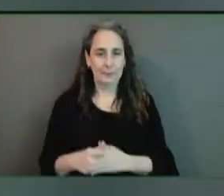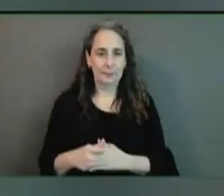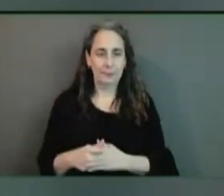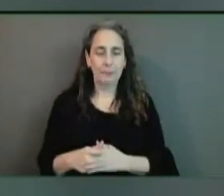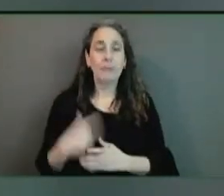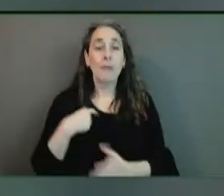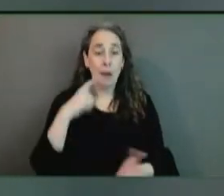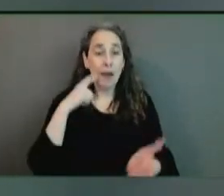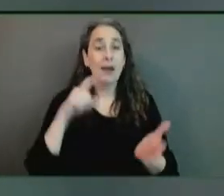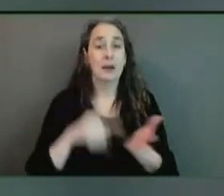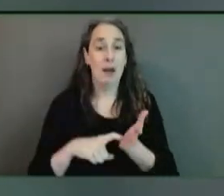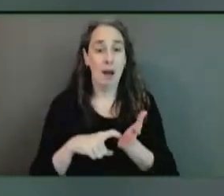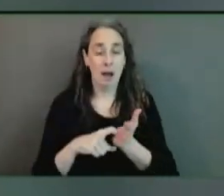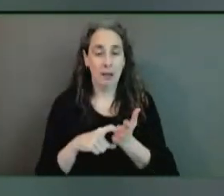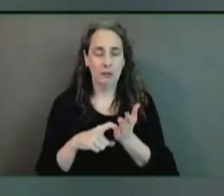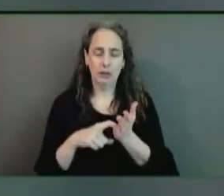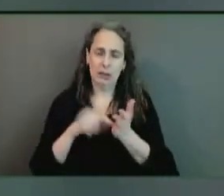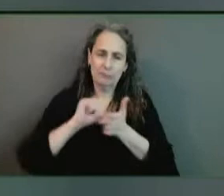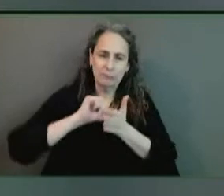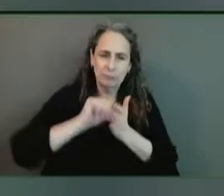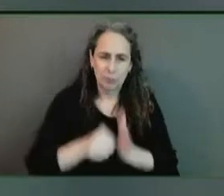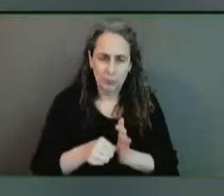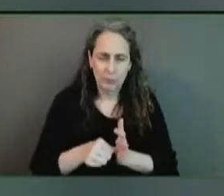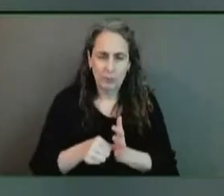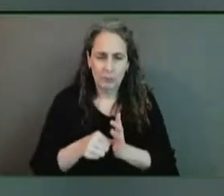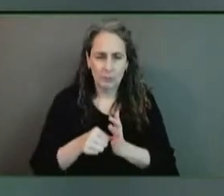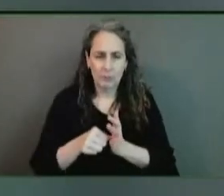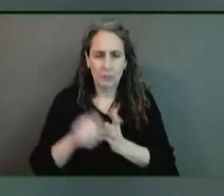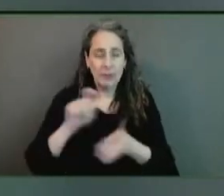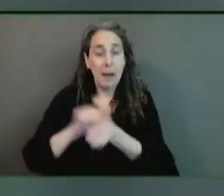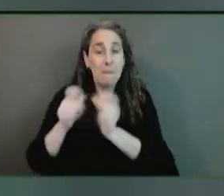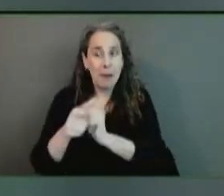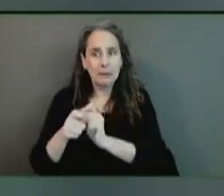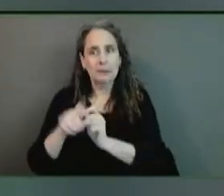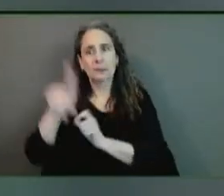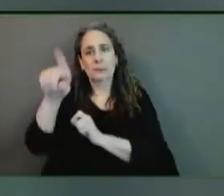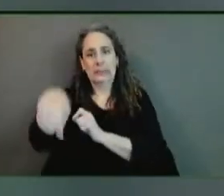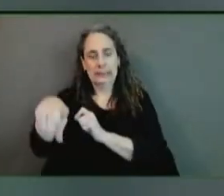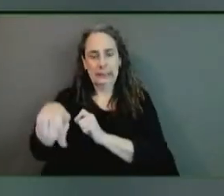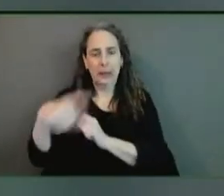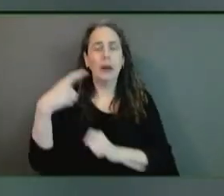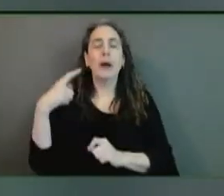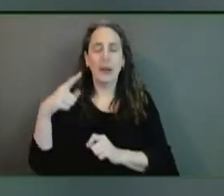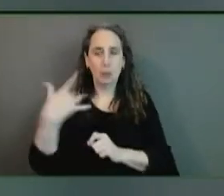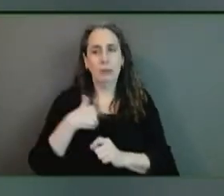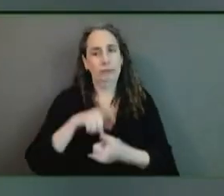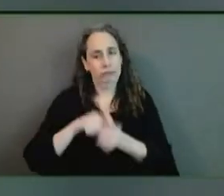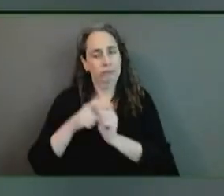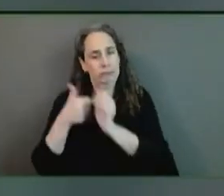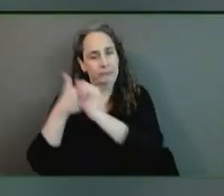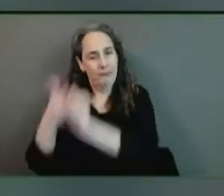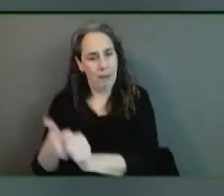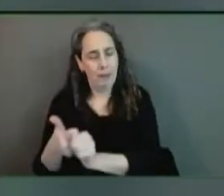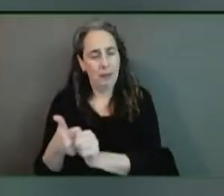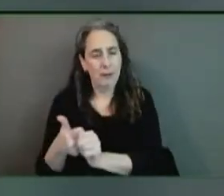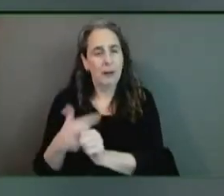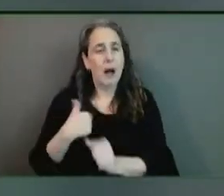Services moving forward. And acknowledge that and stress that that might modification was